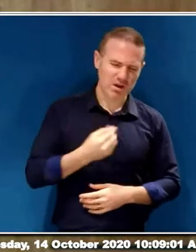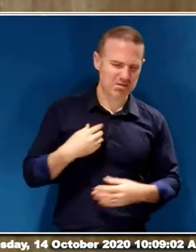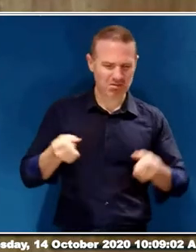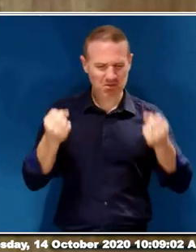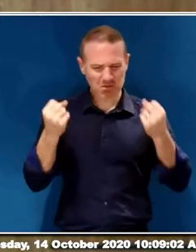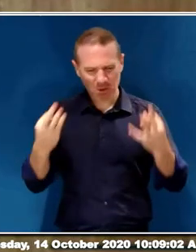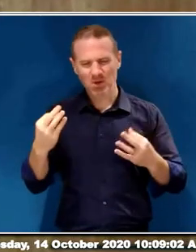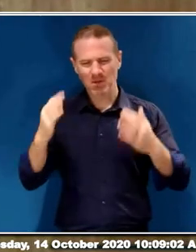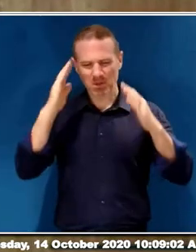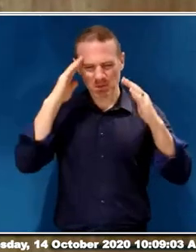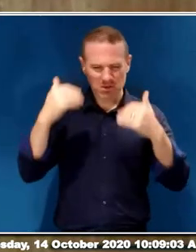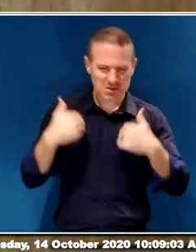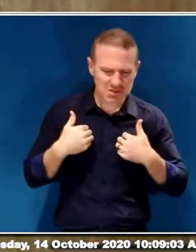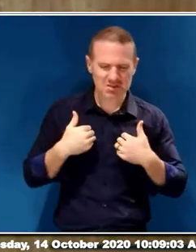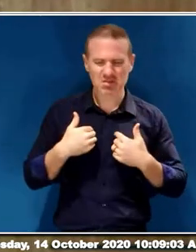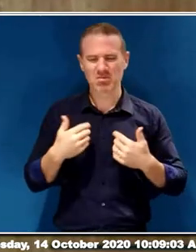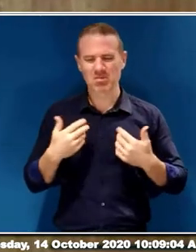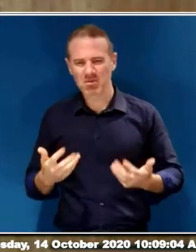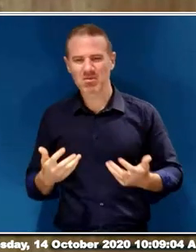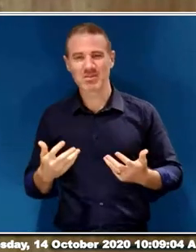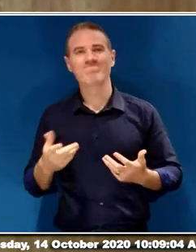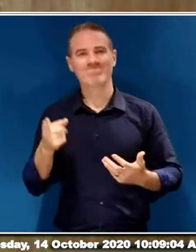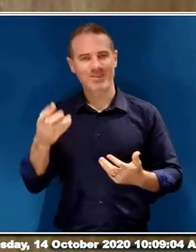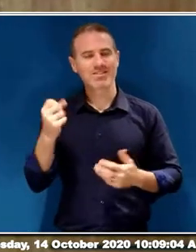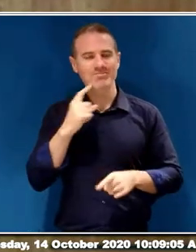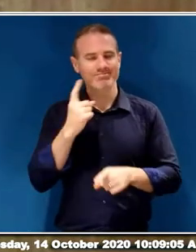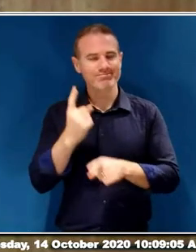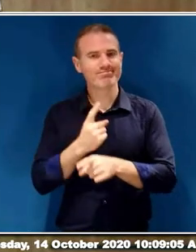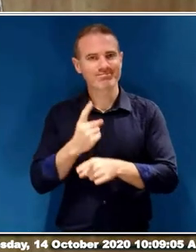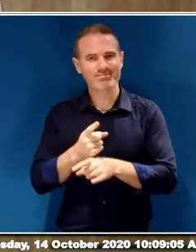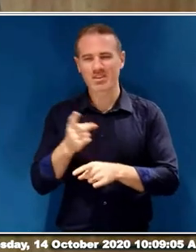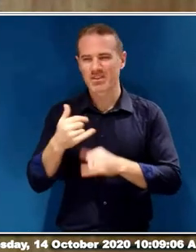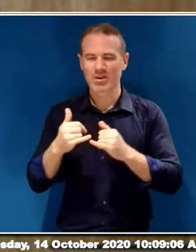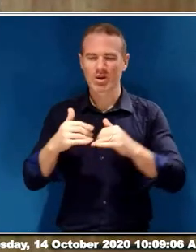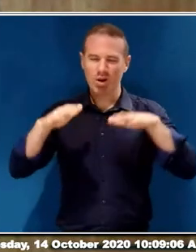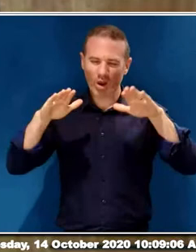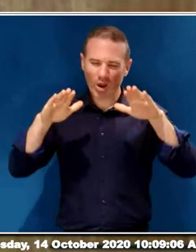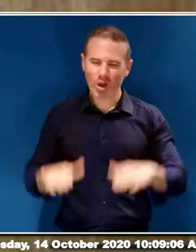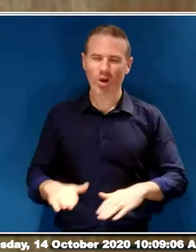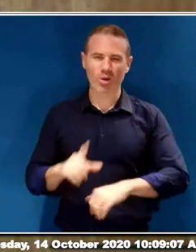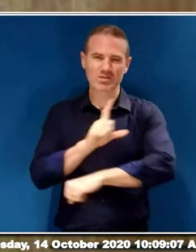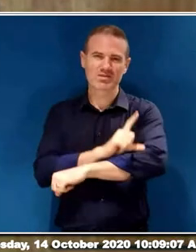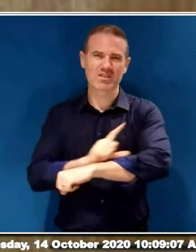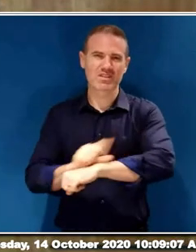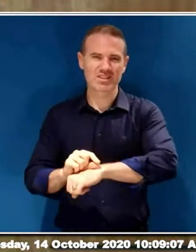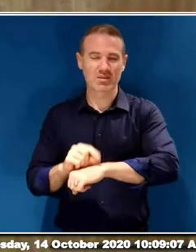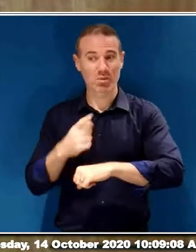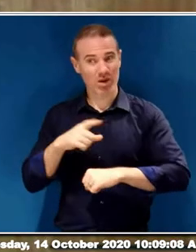He has low self-esteem because he's aware that he can't control his meltdowns.